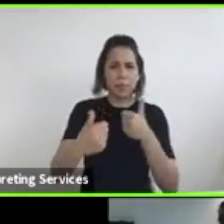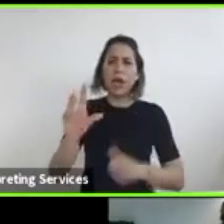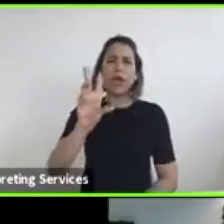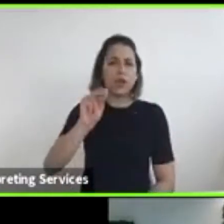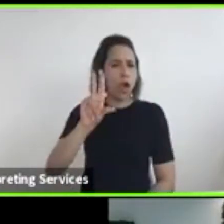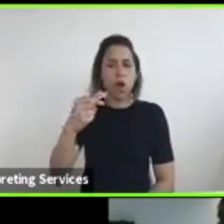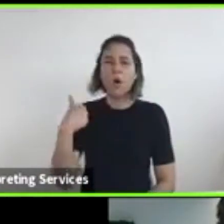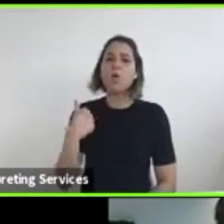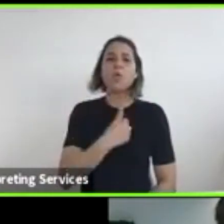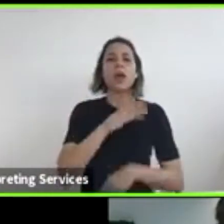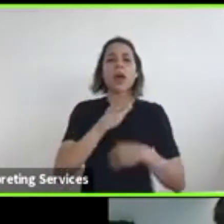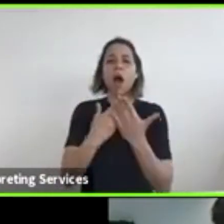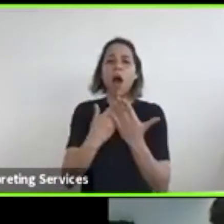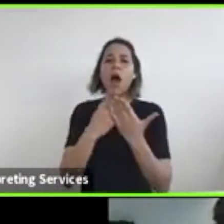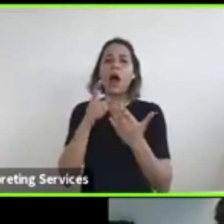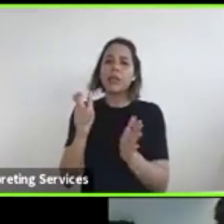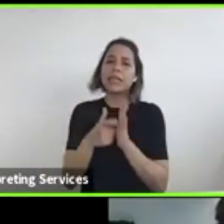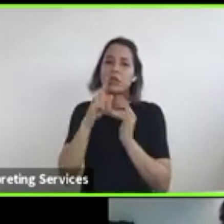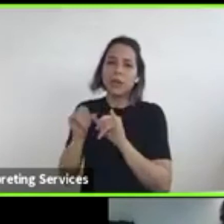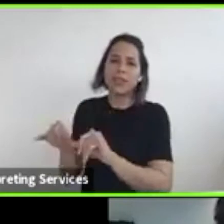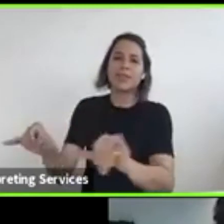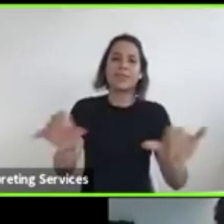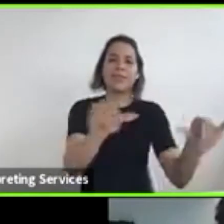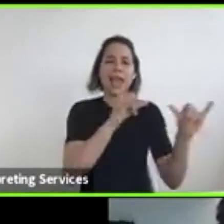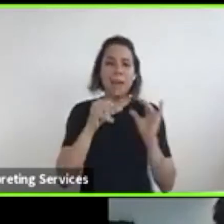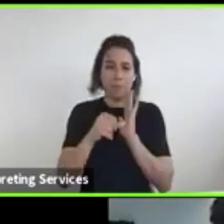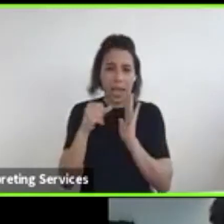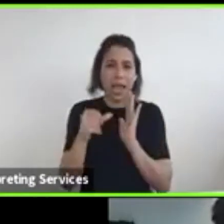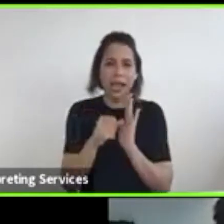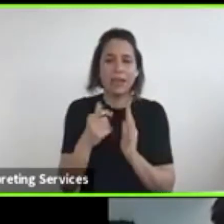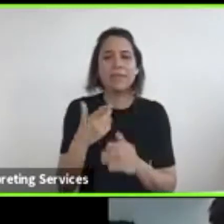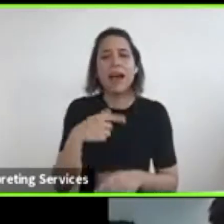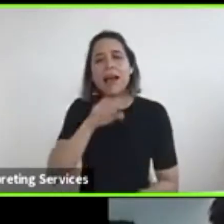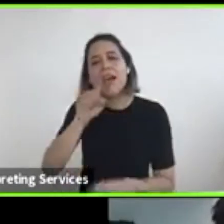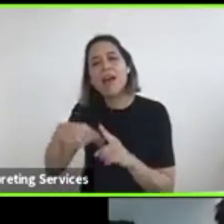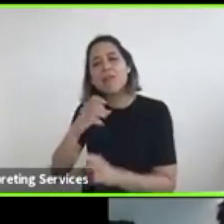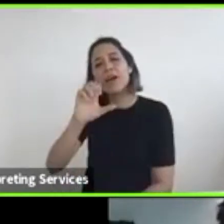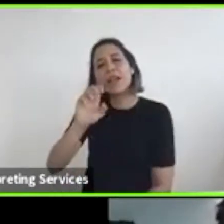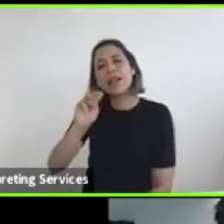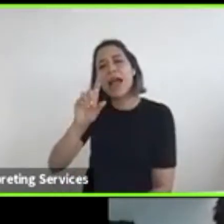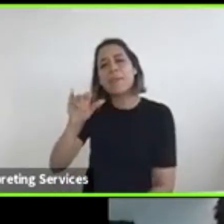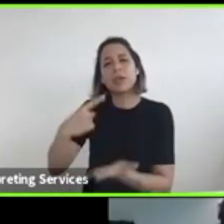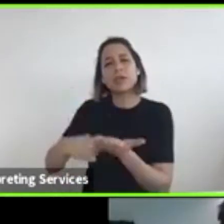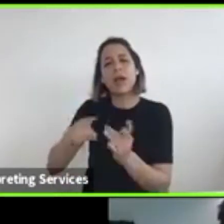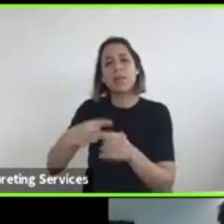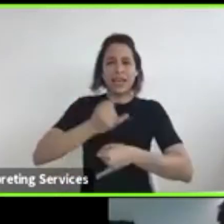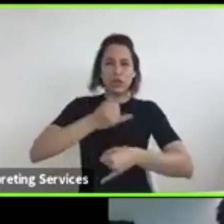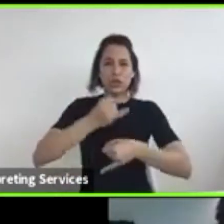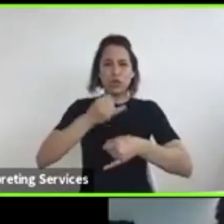ON THE SAME PAGE ABOUT THAT. AND I THINK INSTITUTIONALLY, INSTITUTIONS ARE BODIES I LOVE EMILY WHEN YOU WERE SPEAKING ABOUT THAT, THE BODIES IN YOUR OPENING STATEMENT